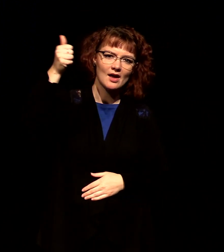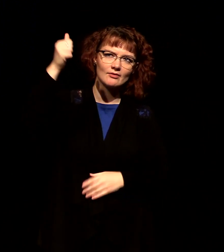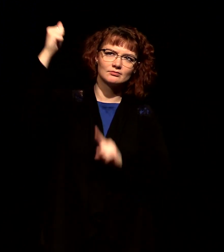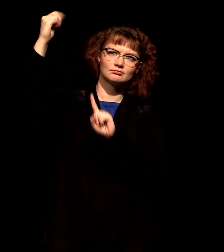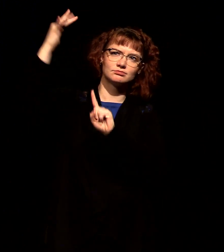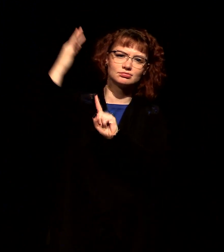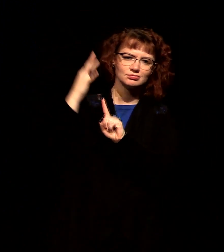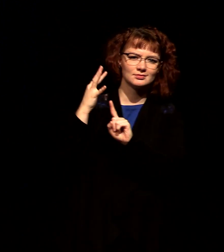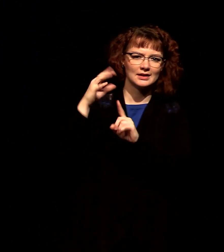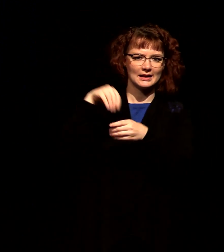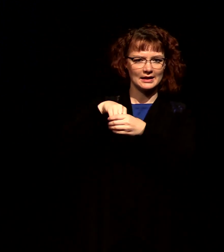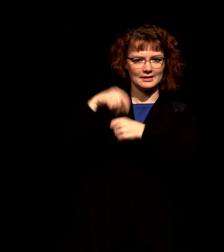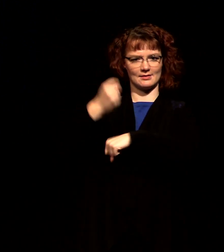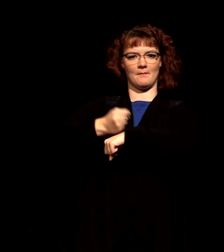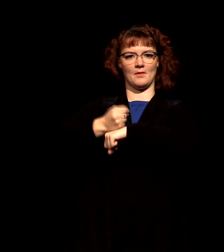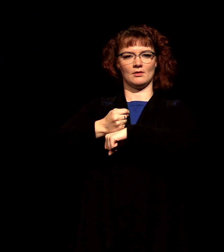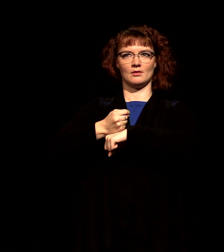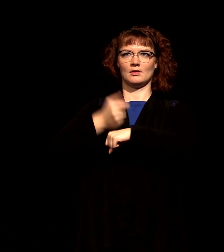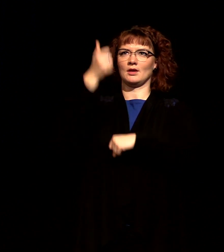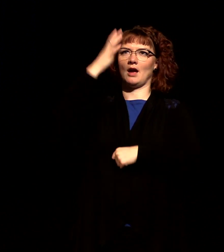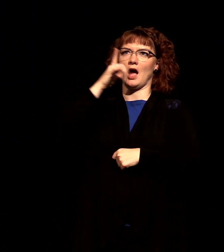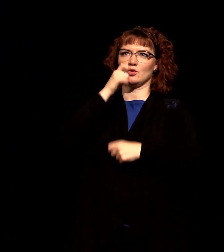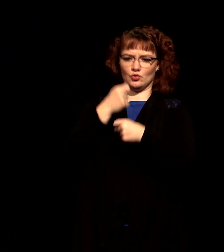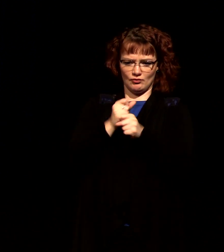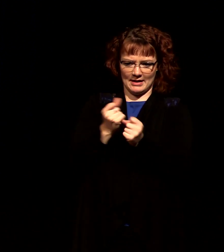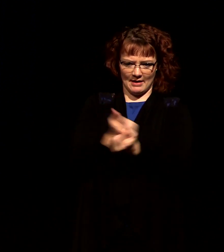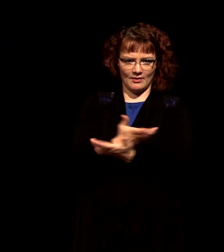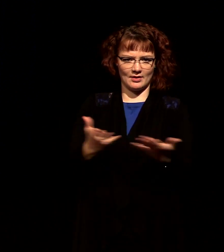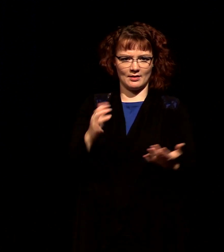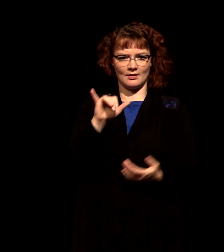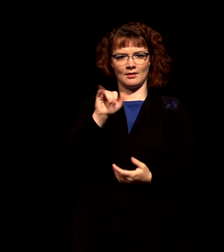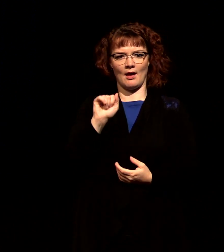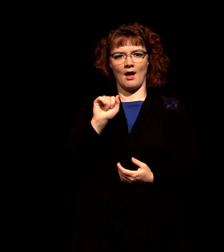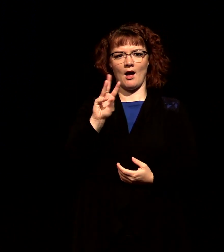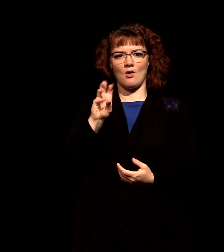of Israel, the God of creation, Yahweh Himself. And here we have